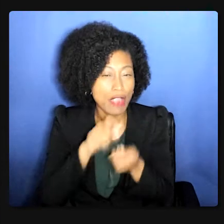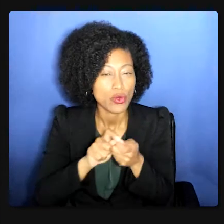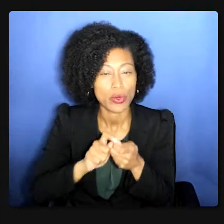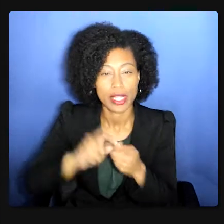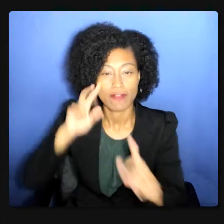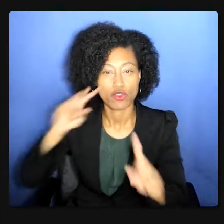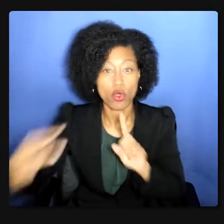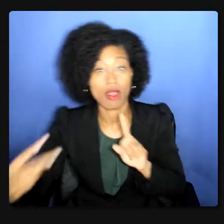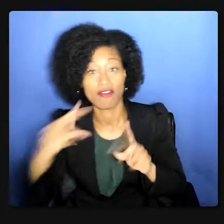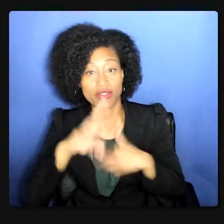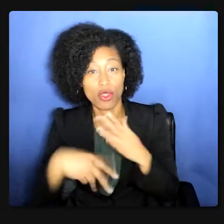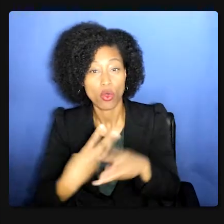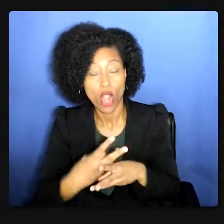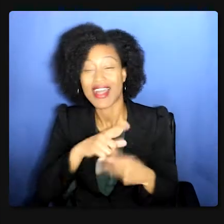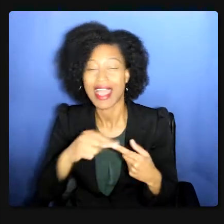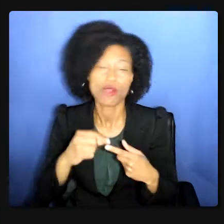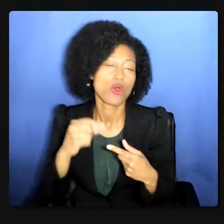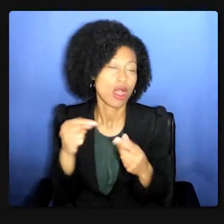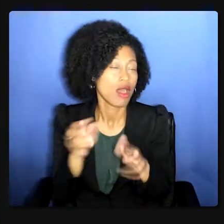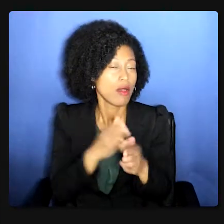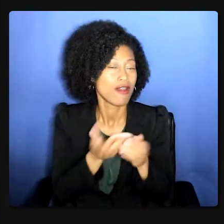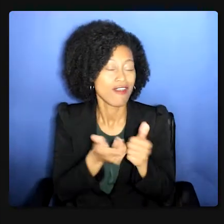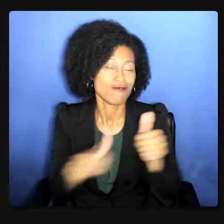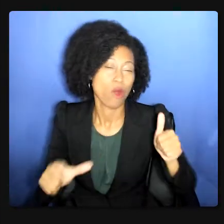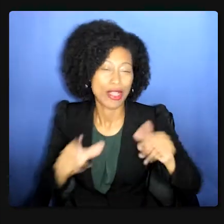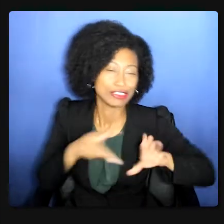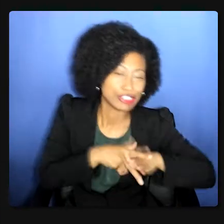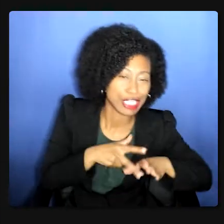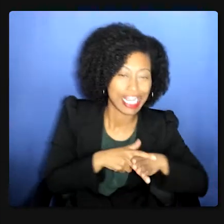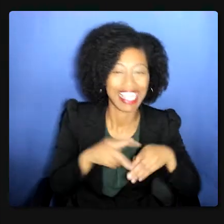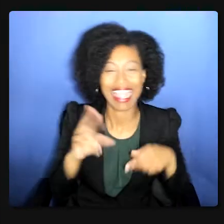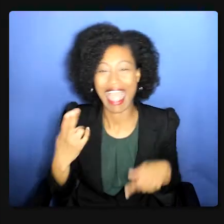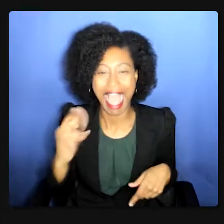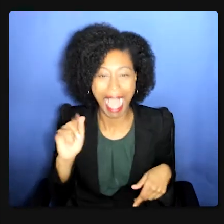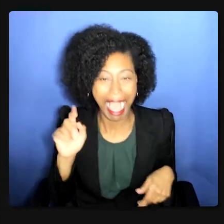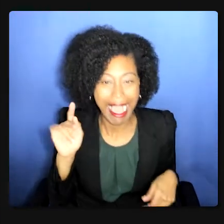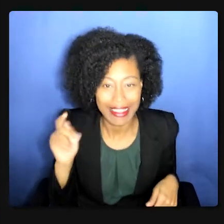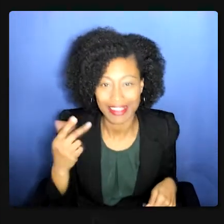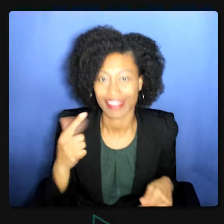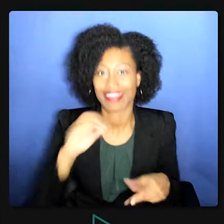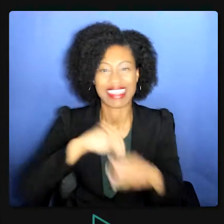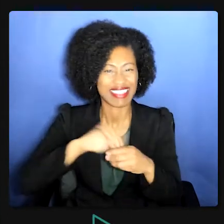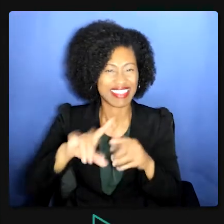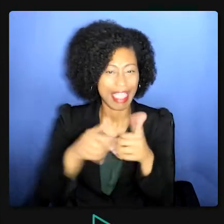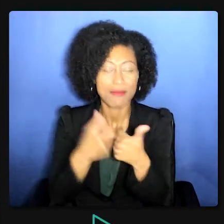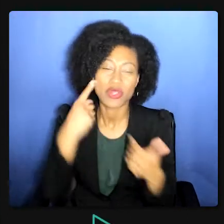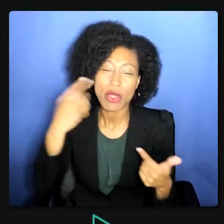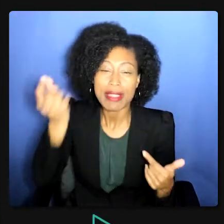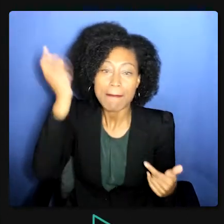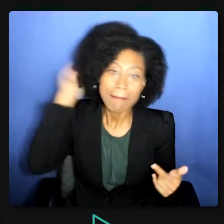[Amie] This prevents cheating and hacking. [Dimitris] Which is bad. -[Amie] Yes! [Amie] Just keep in mind that game servers